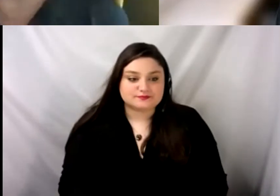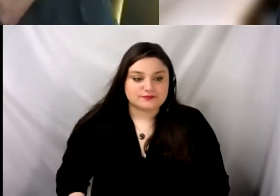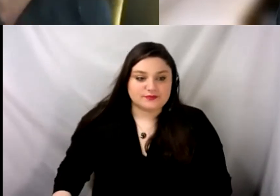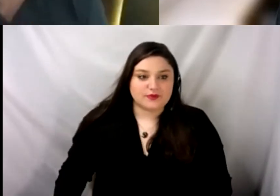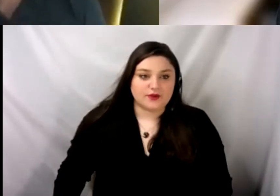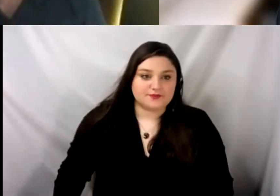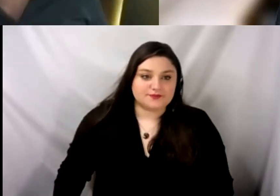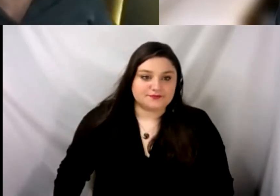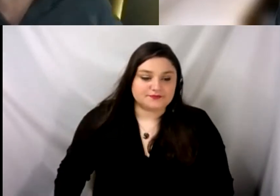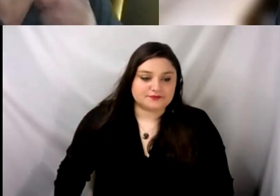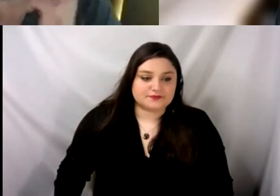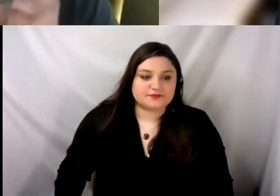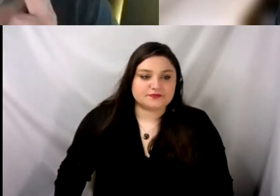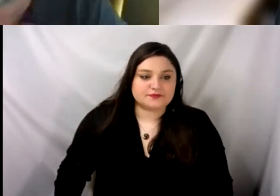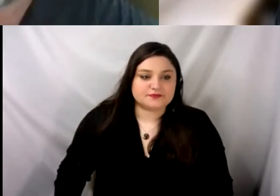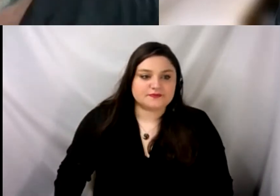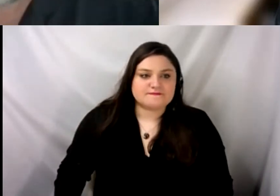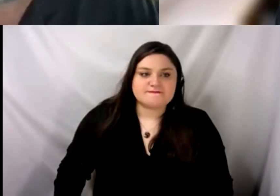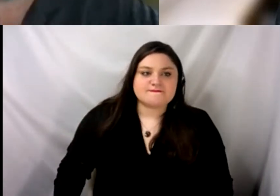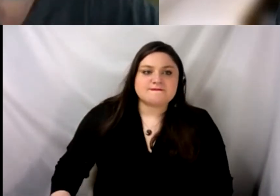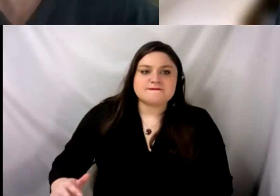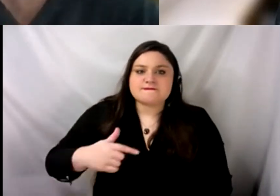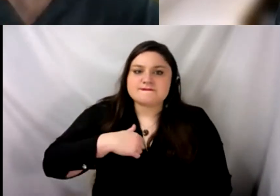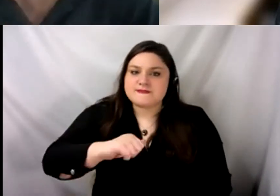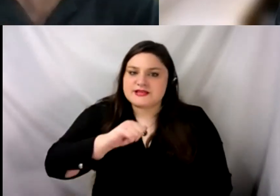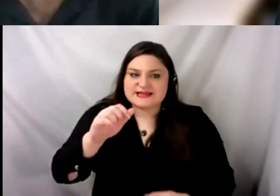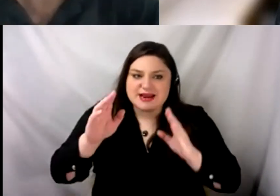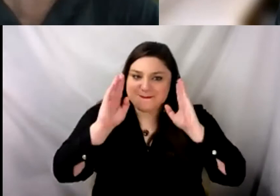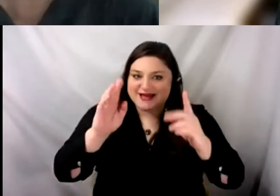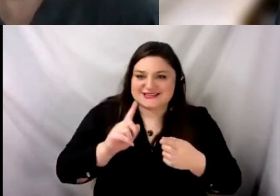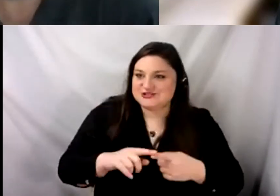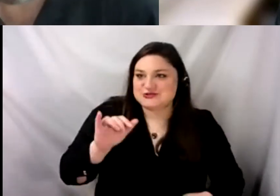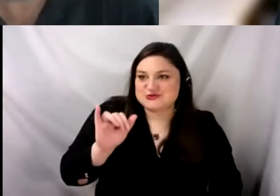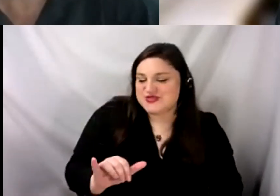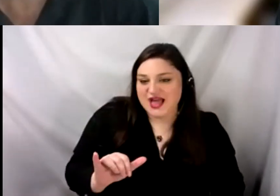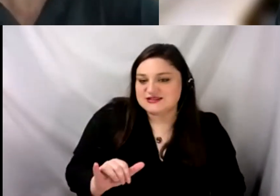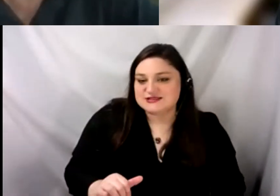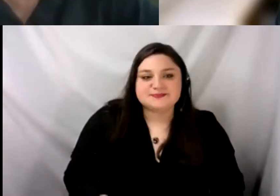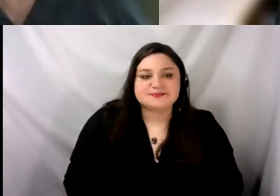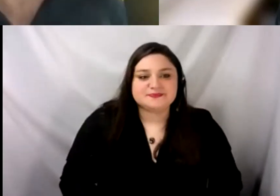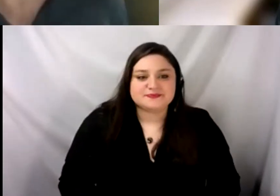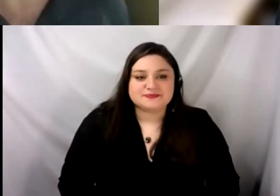what this is about or I will probably have to come back to you. Can I ask you a favor? If one of you can send me